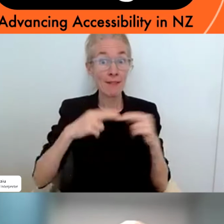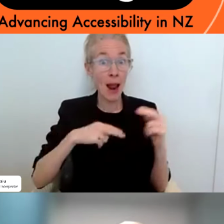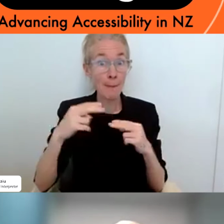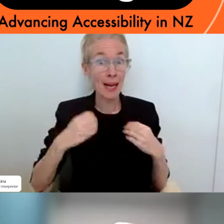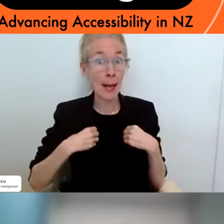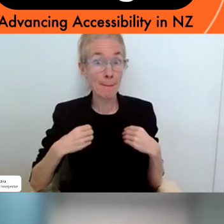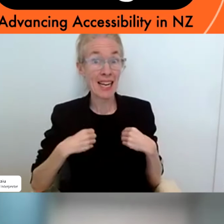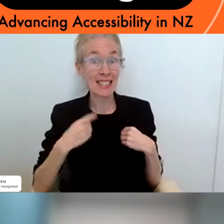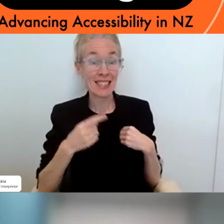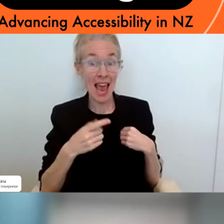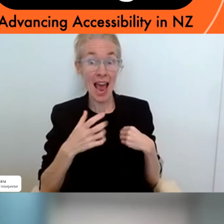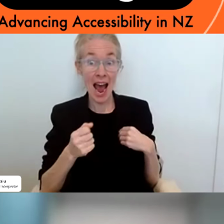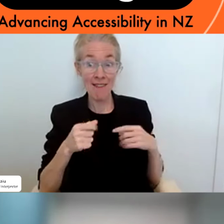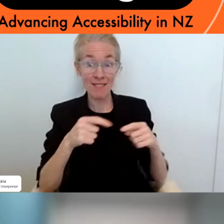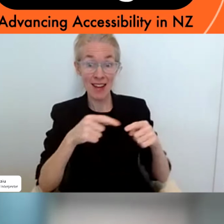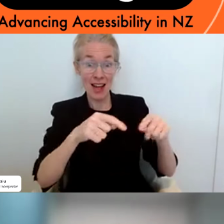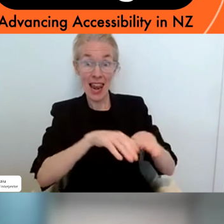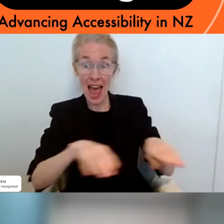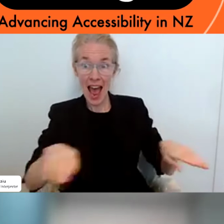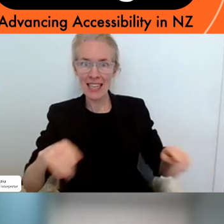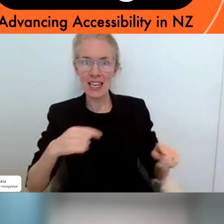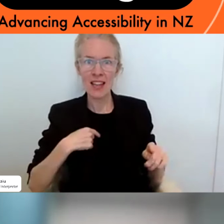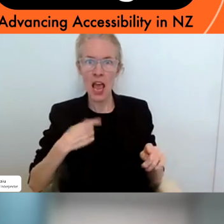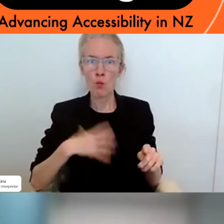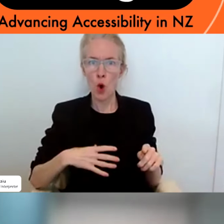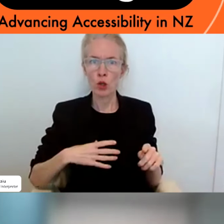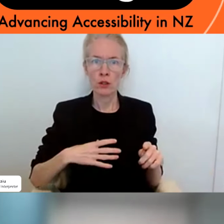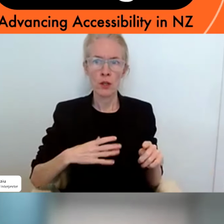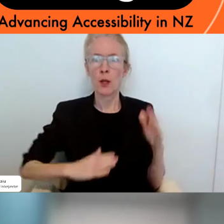for maximum profit. Often there is a disconnect between that land